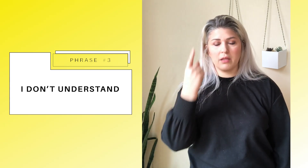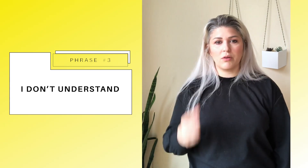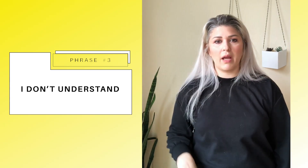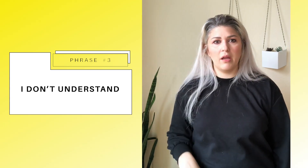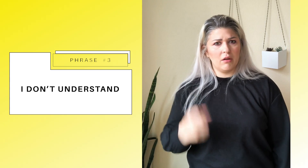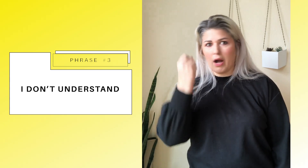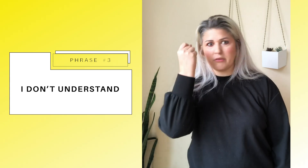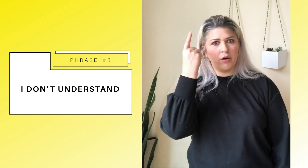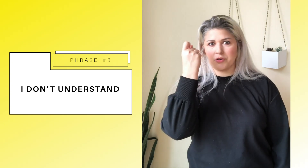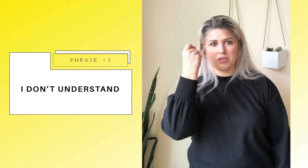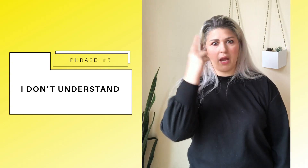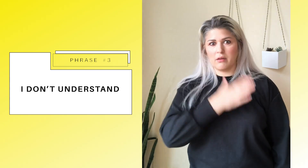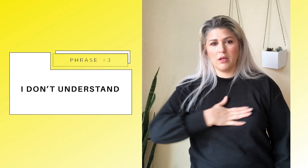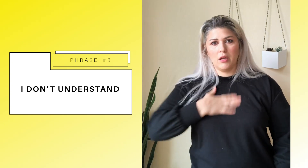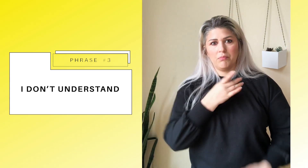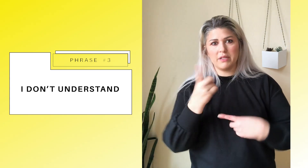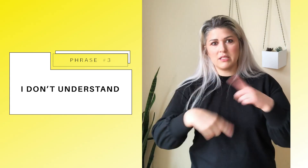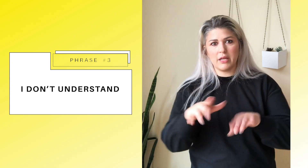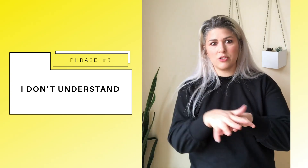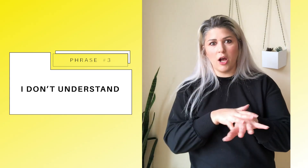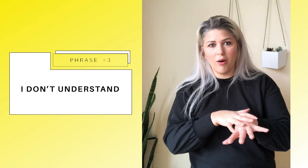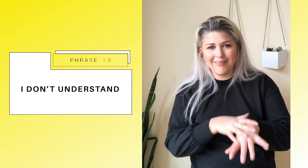It's okay. I don't understand. Please sign slow.